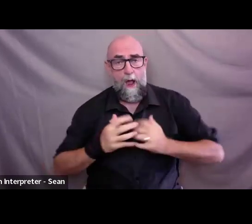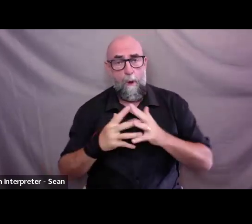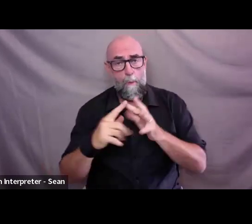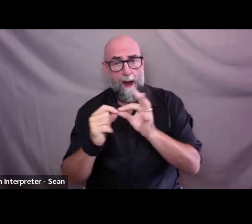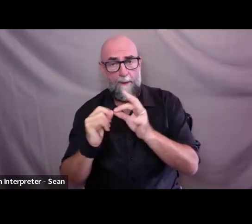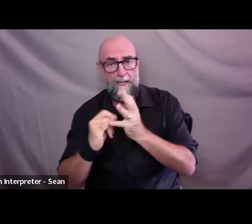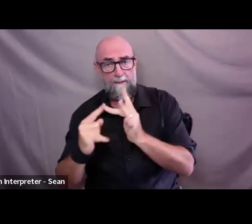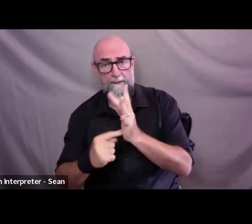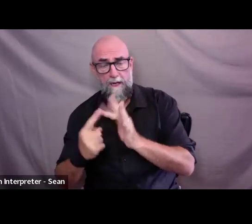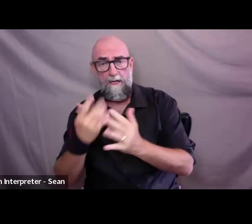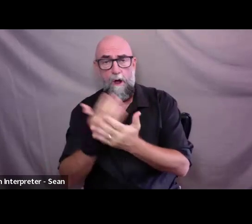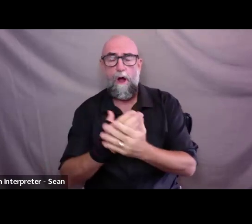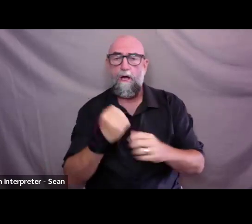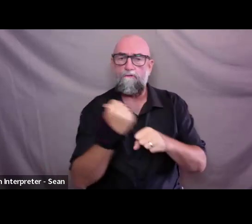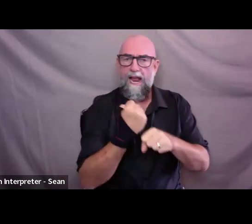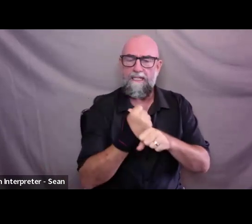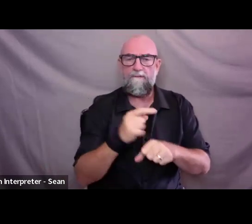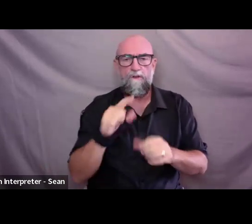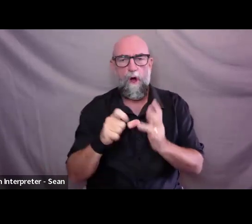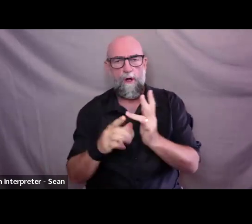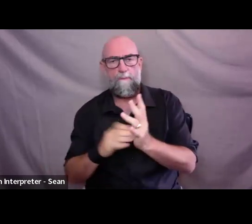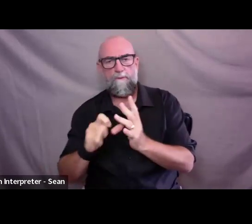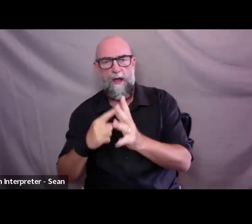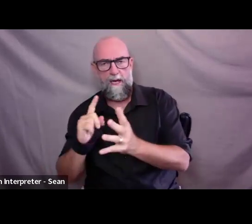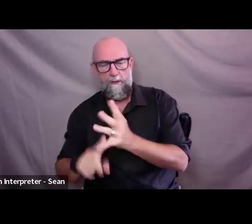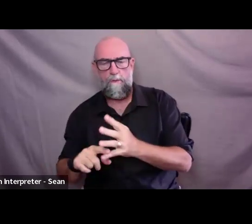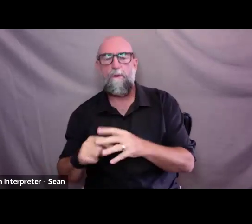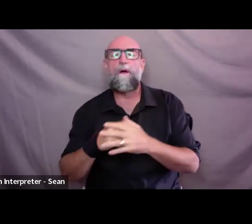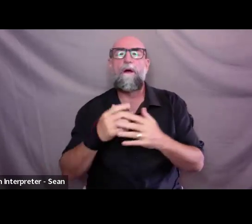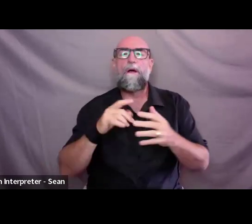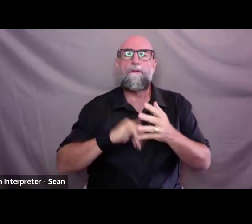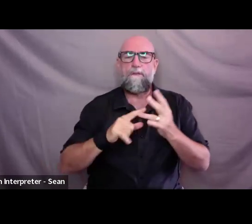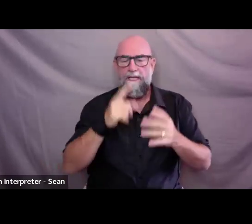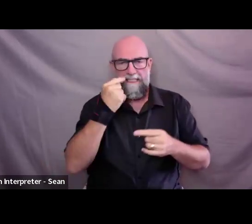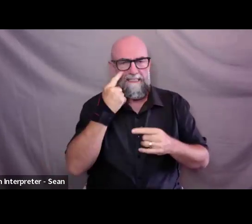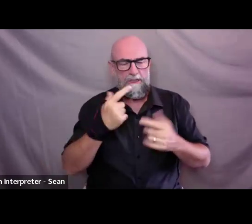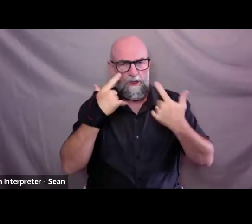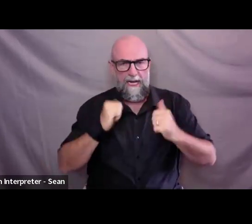on our website as well. This pre-recorded webinar will be the last session in this series